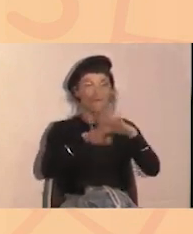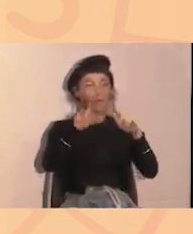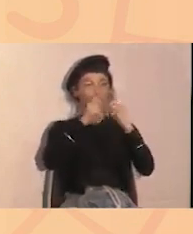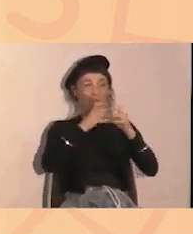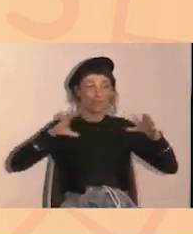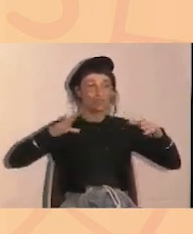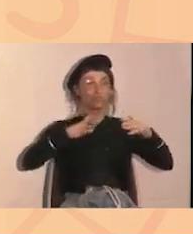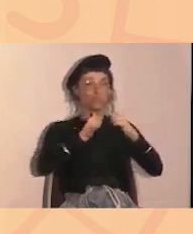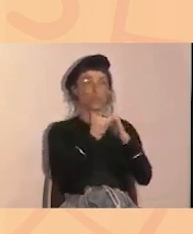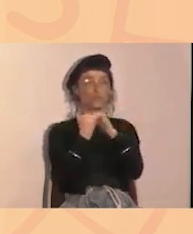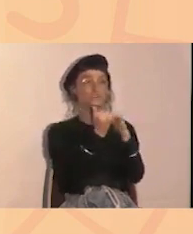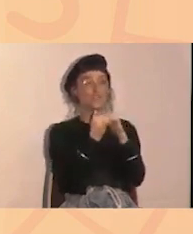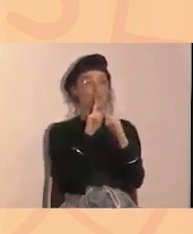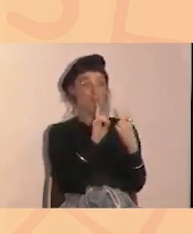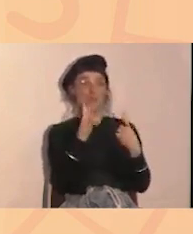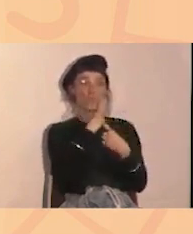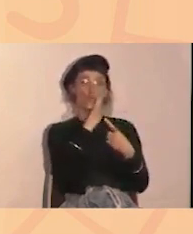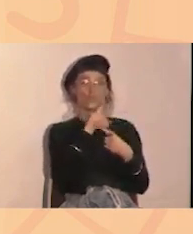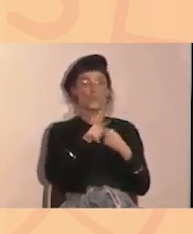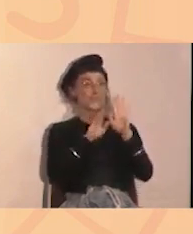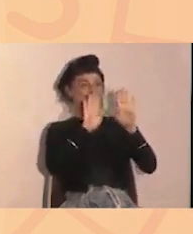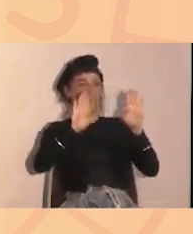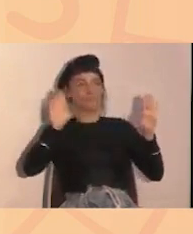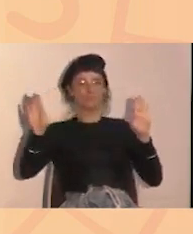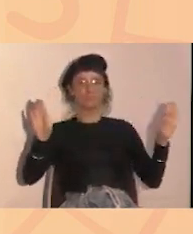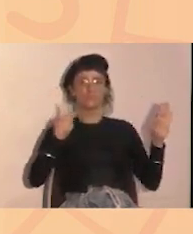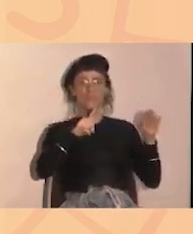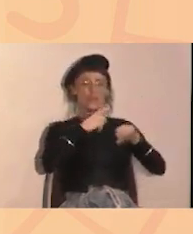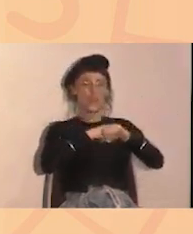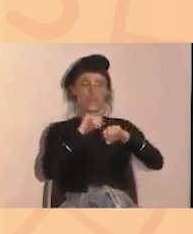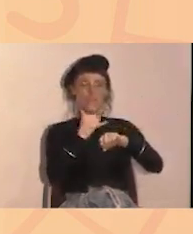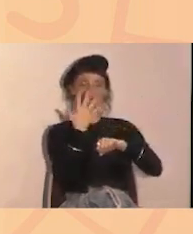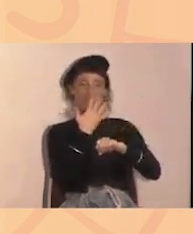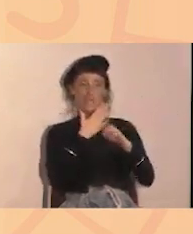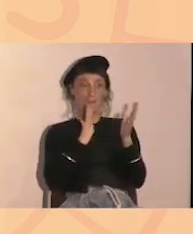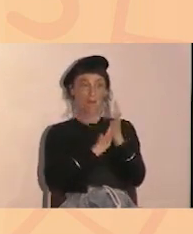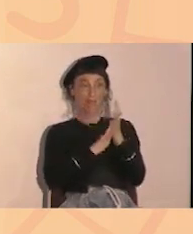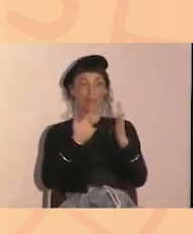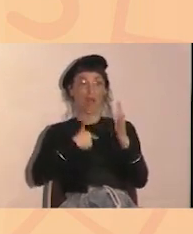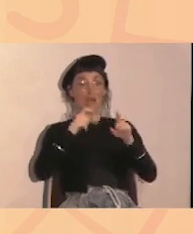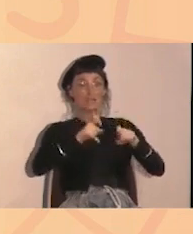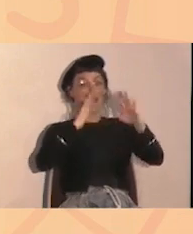was that in that time I probably spent about a year, maybe 15 months on Country with Ngaanyatjarra People